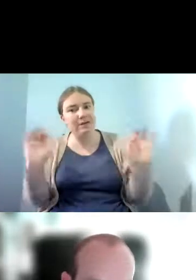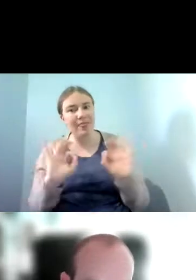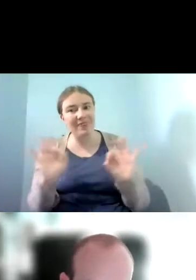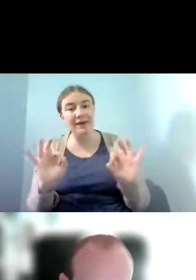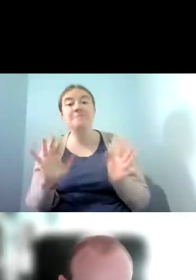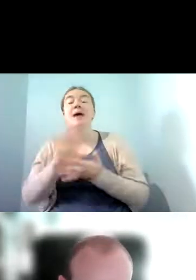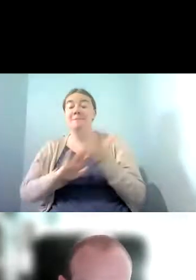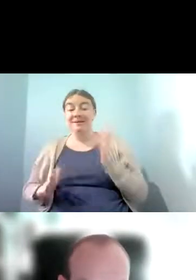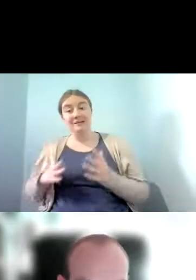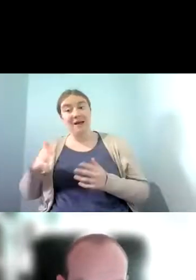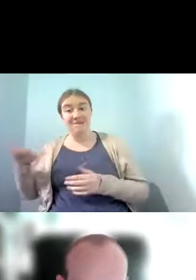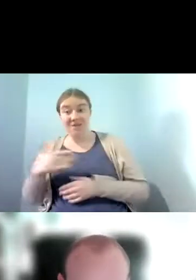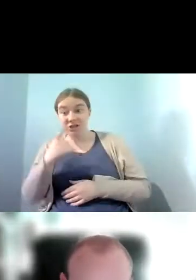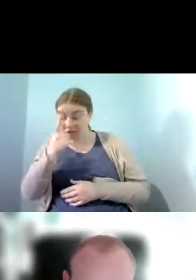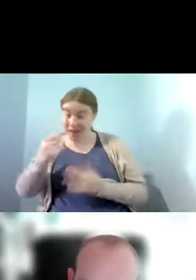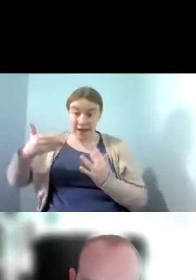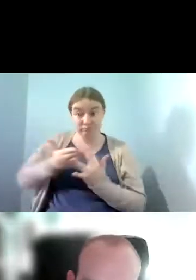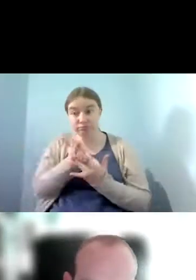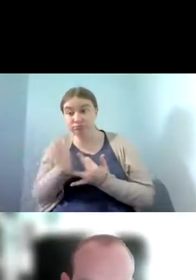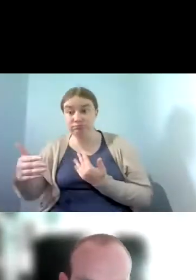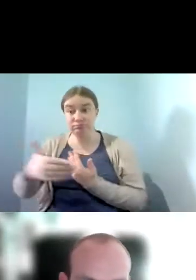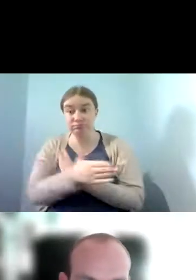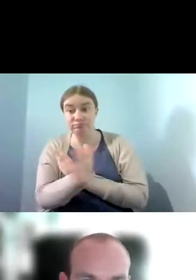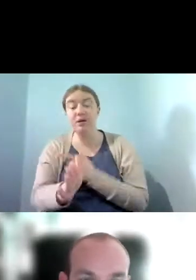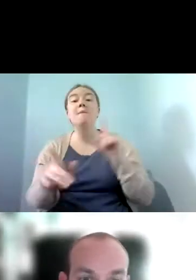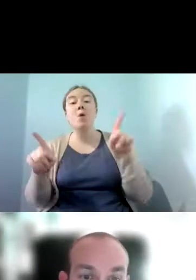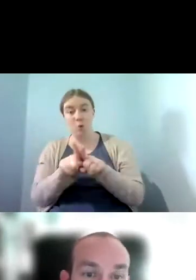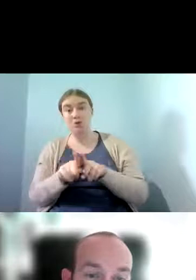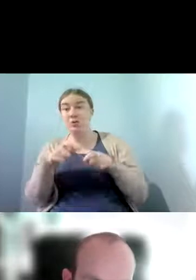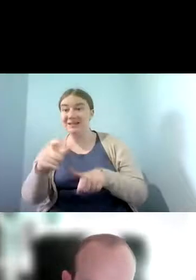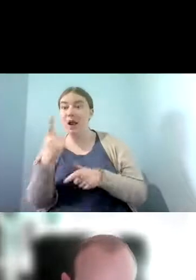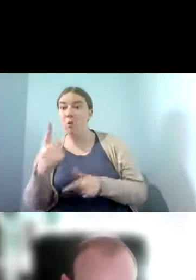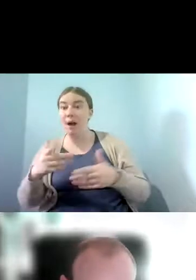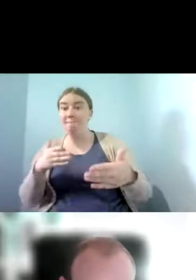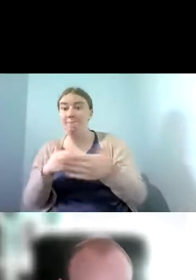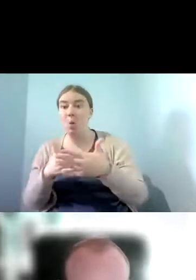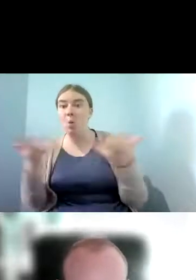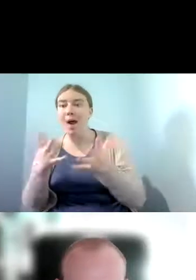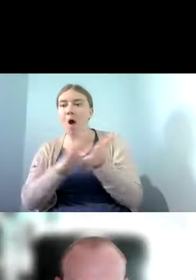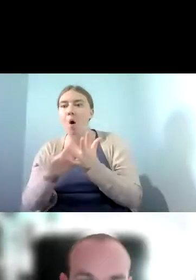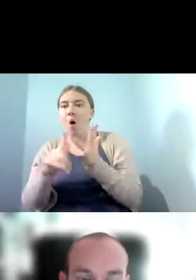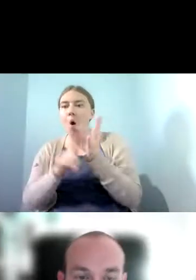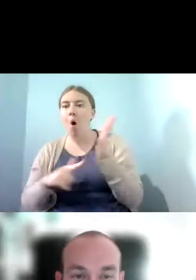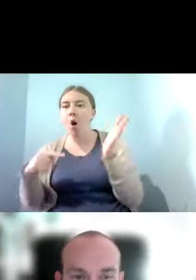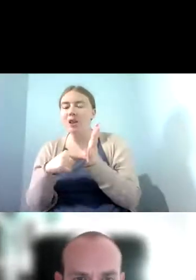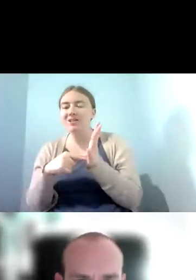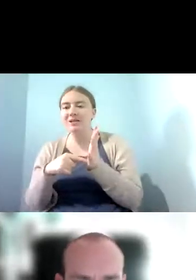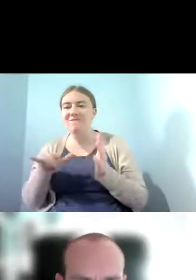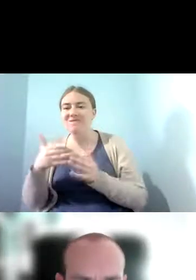up through here but we still do have a blockage um at holt fish pass this is a photo from i don't